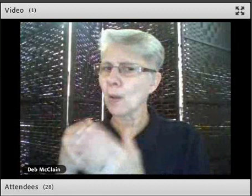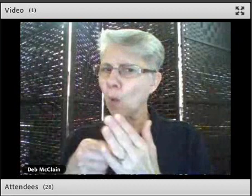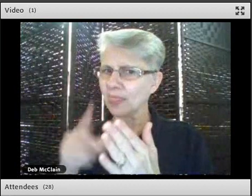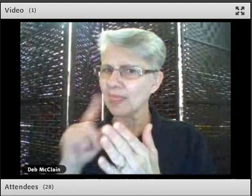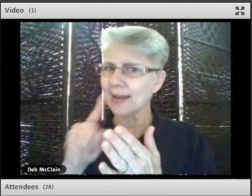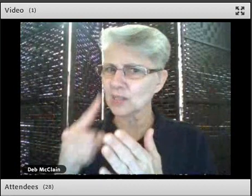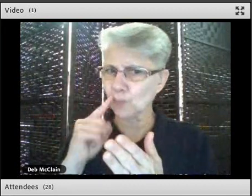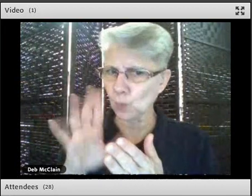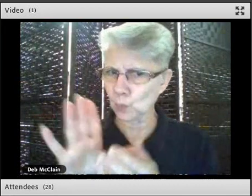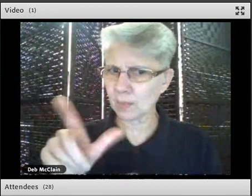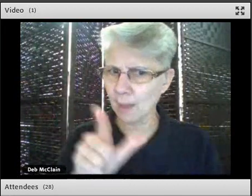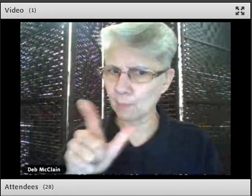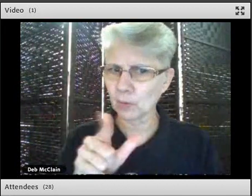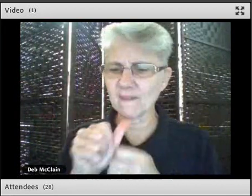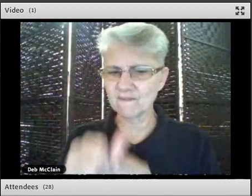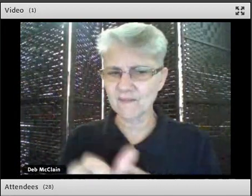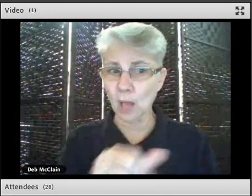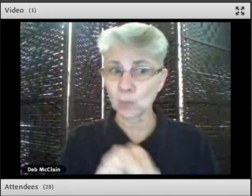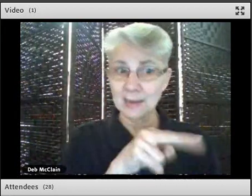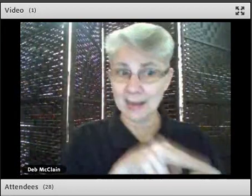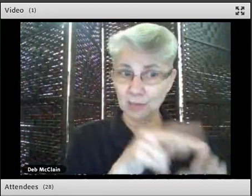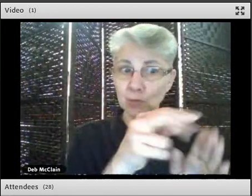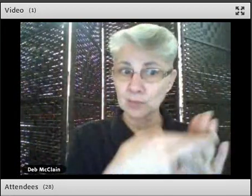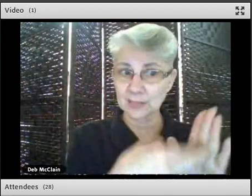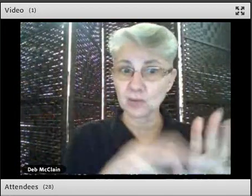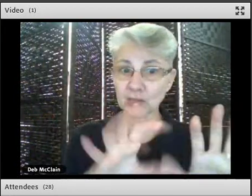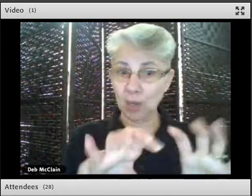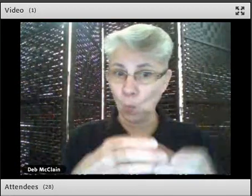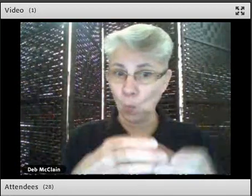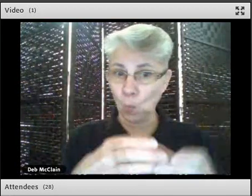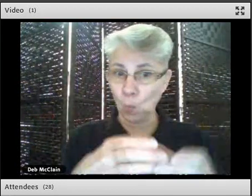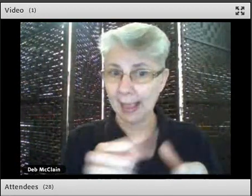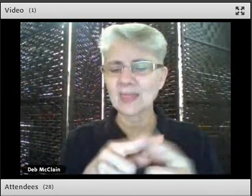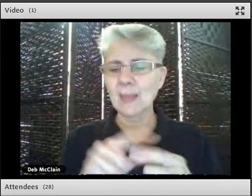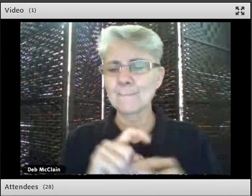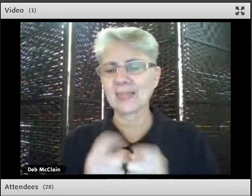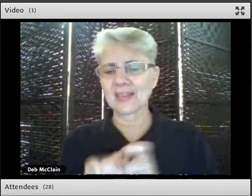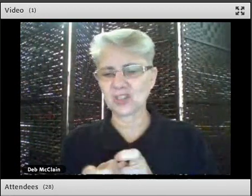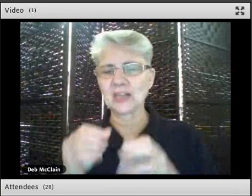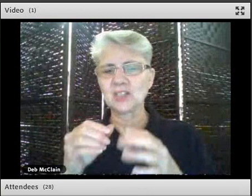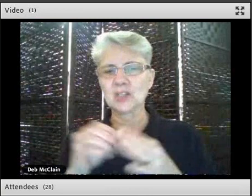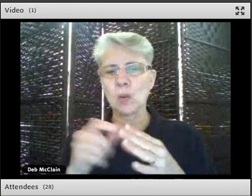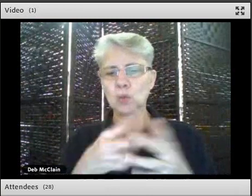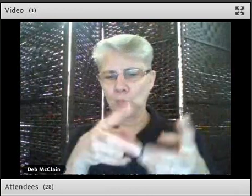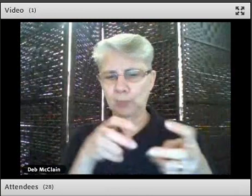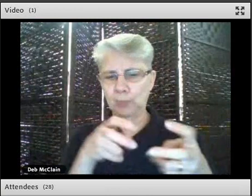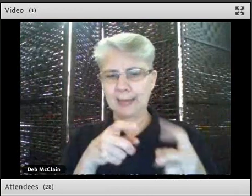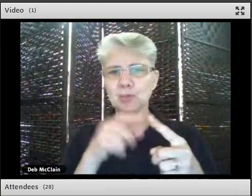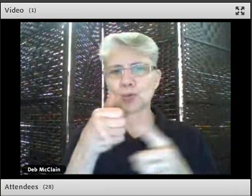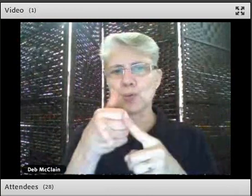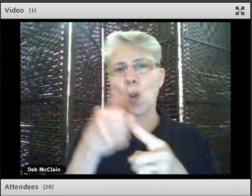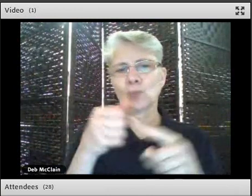when you bring it into your own system. So, the content type.